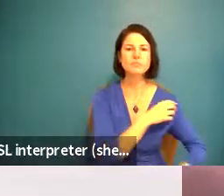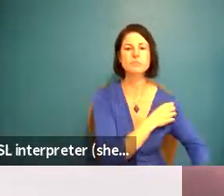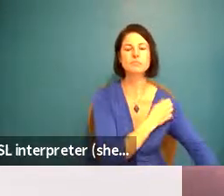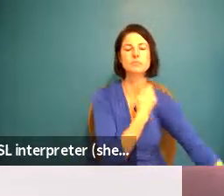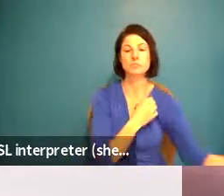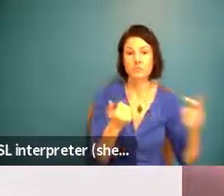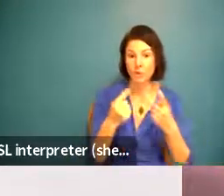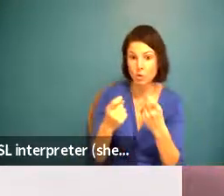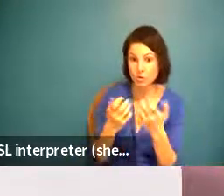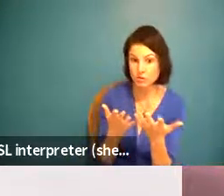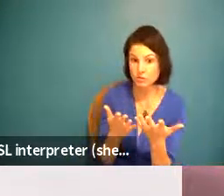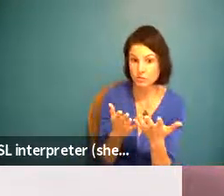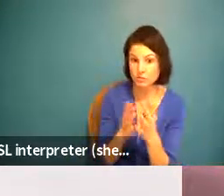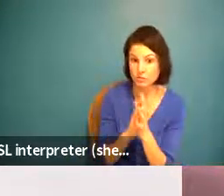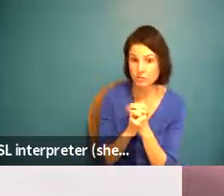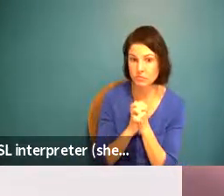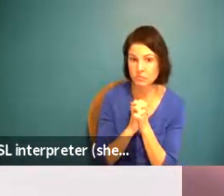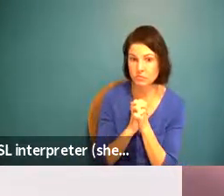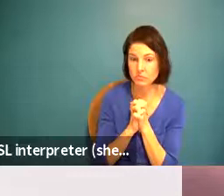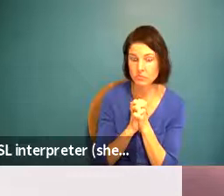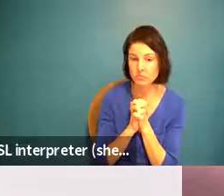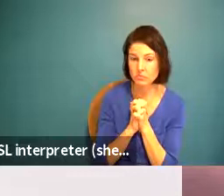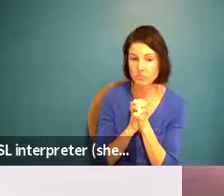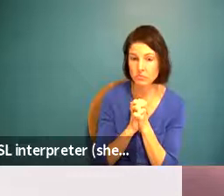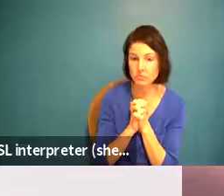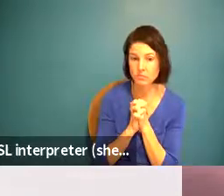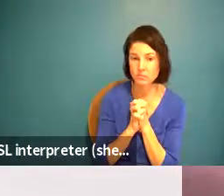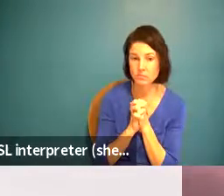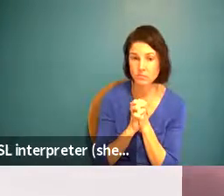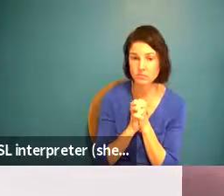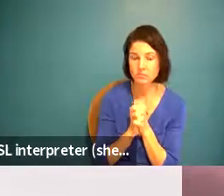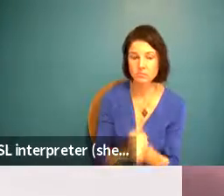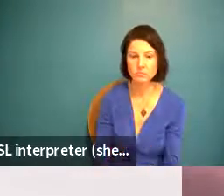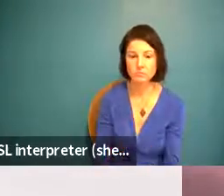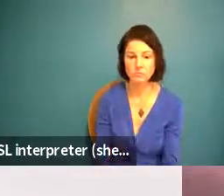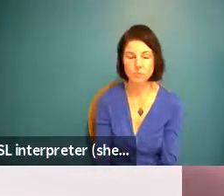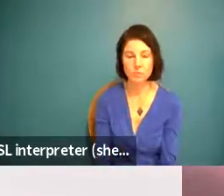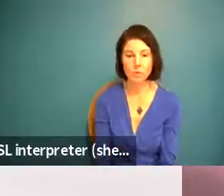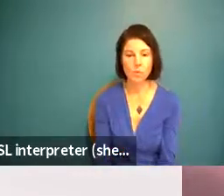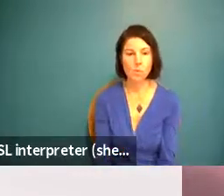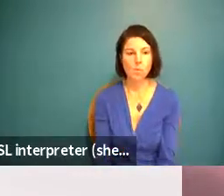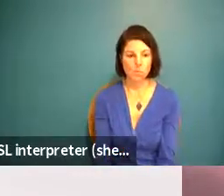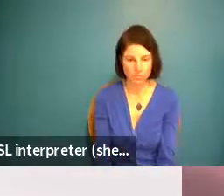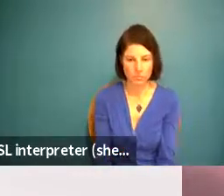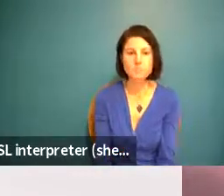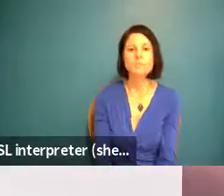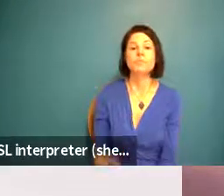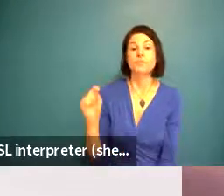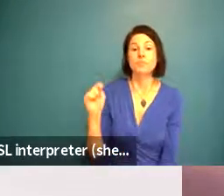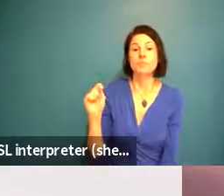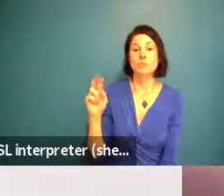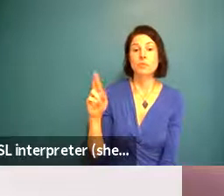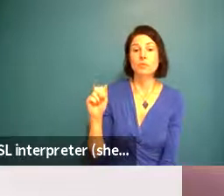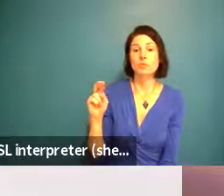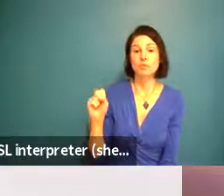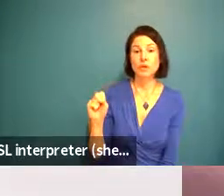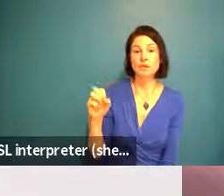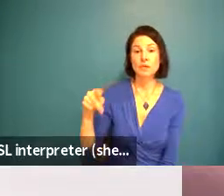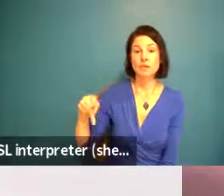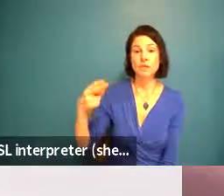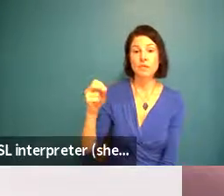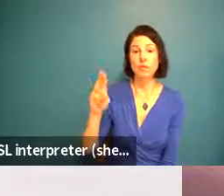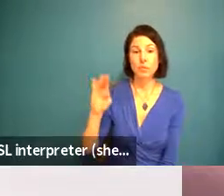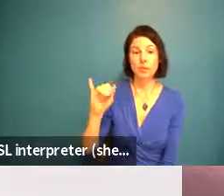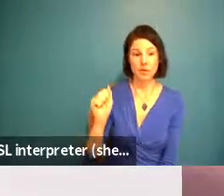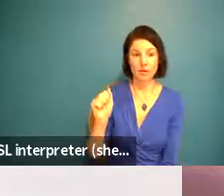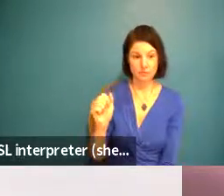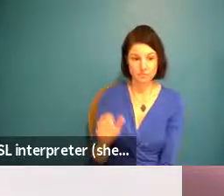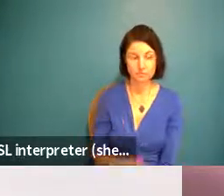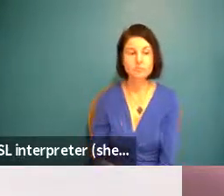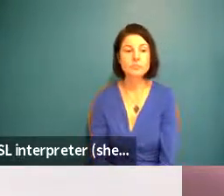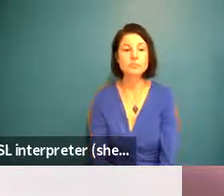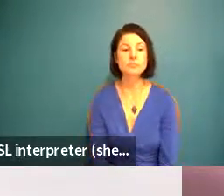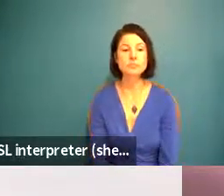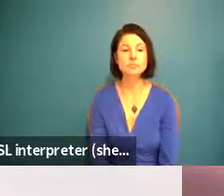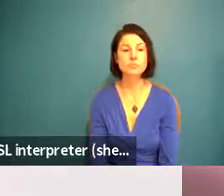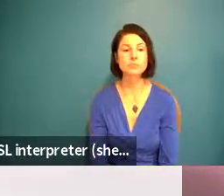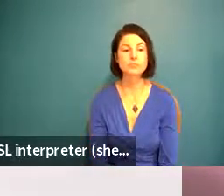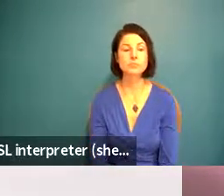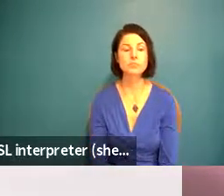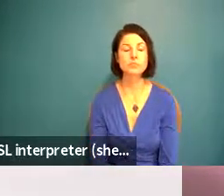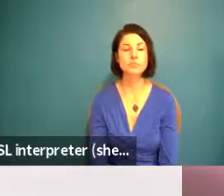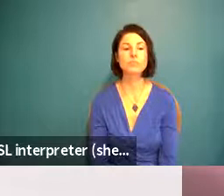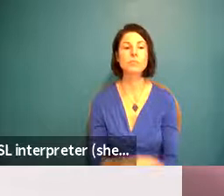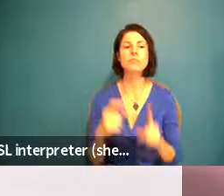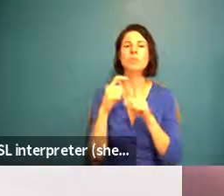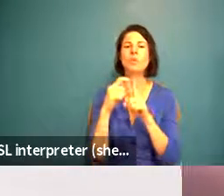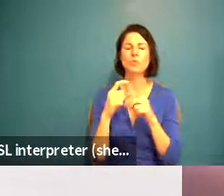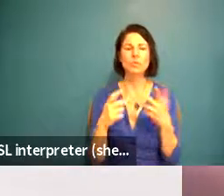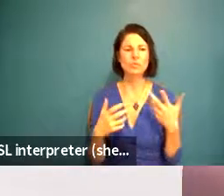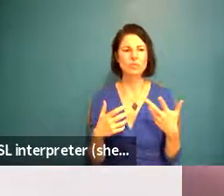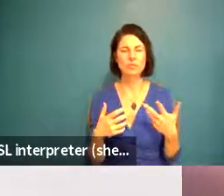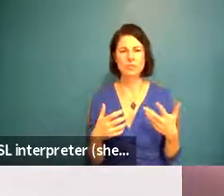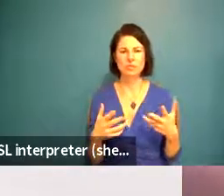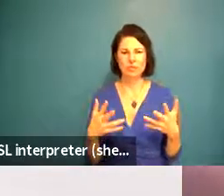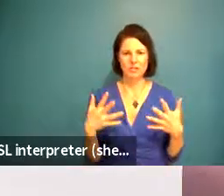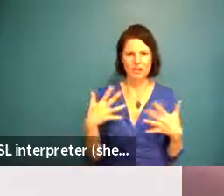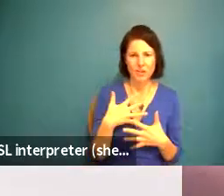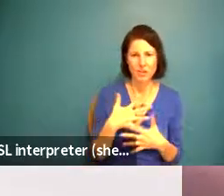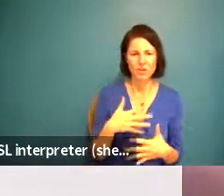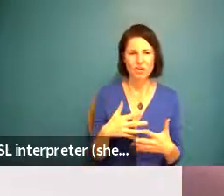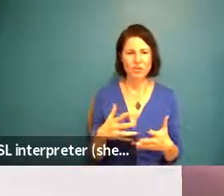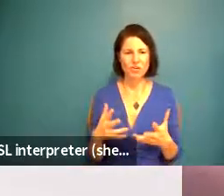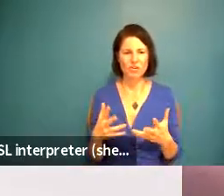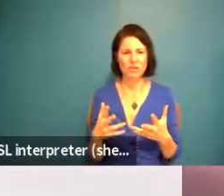questions. Okay, well transphobia a bunch of words that basically describe a feeling of hatred or reaction of loathing, or anger or